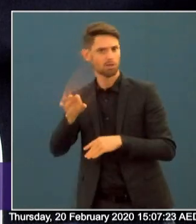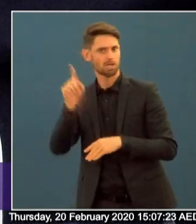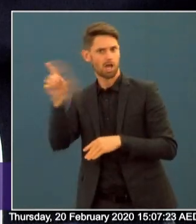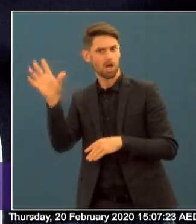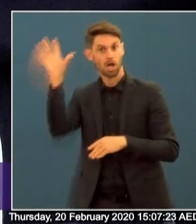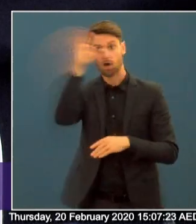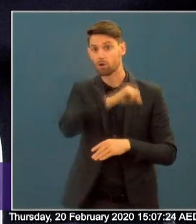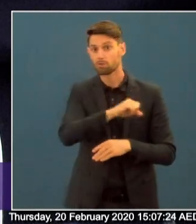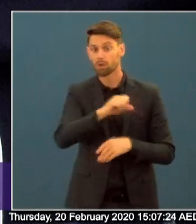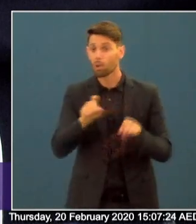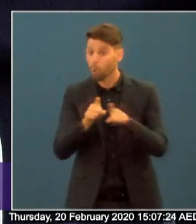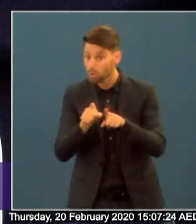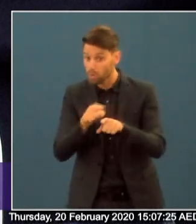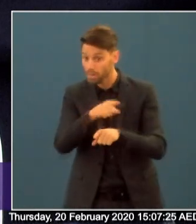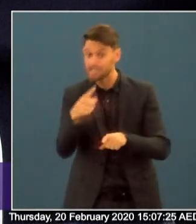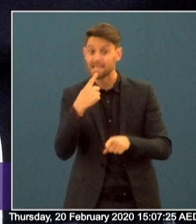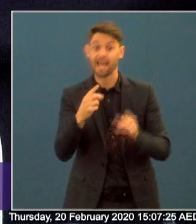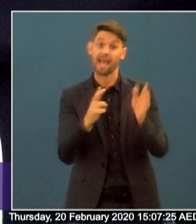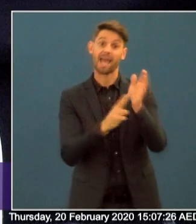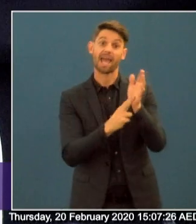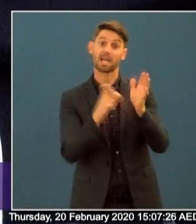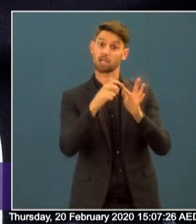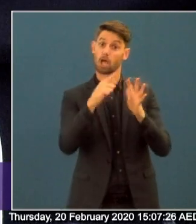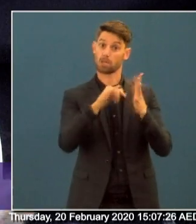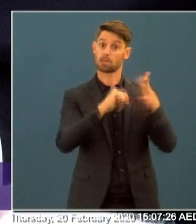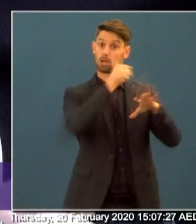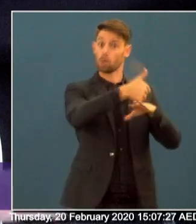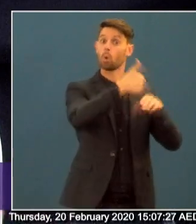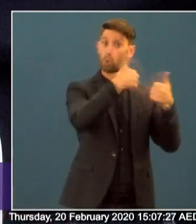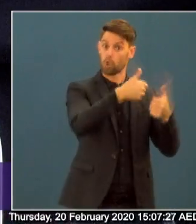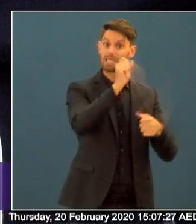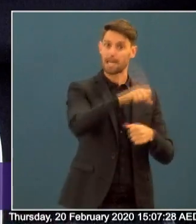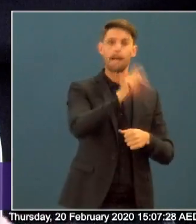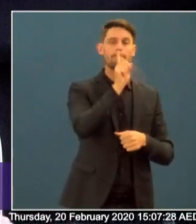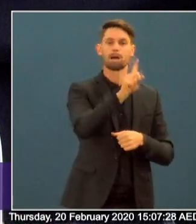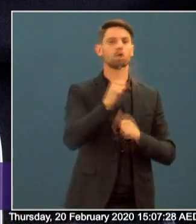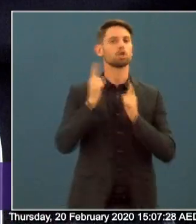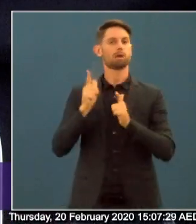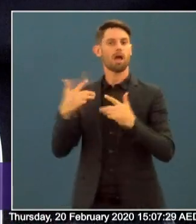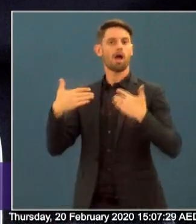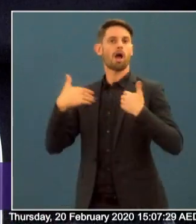due to a passing of the buck between what is covered by health services and by the NDIS.